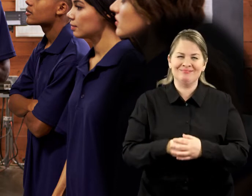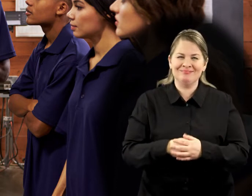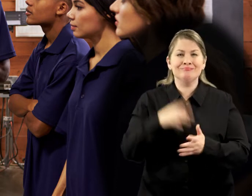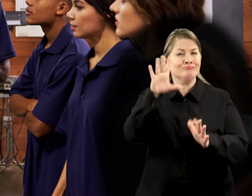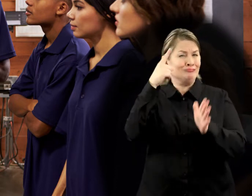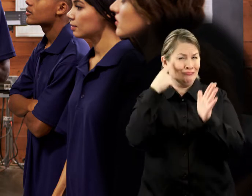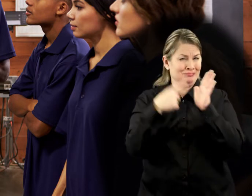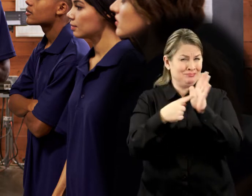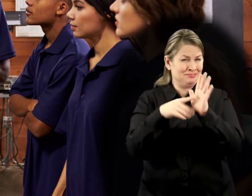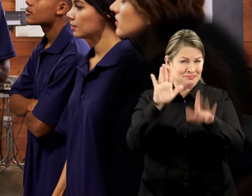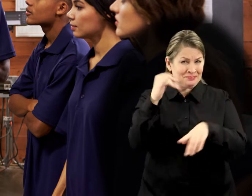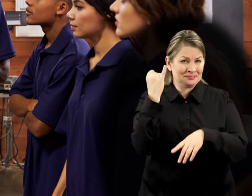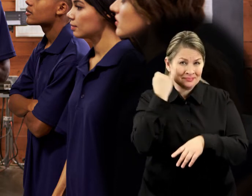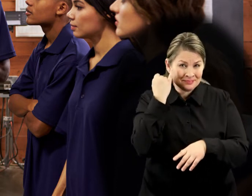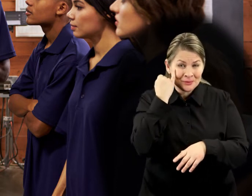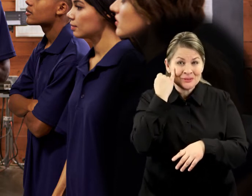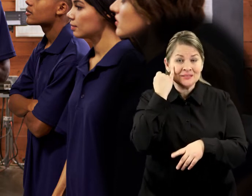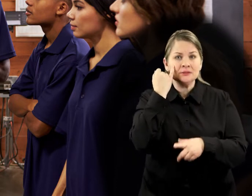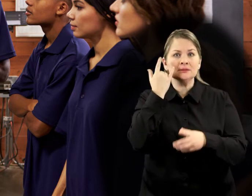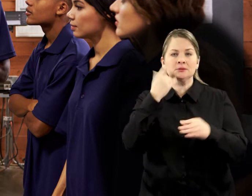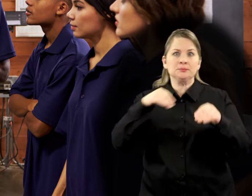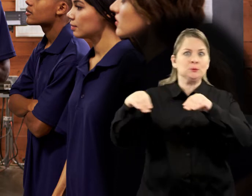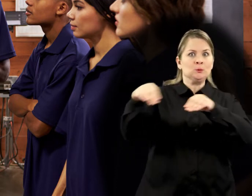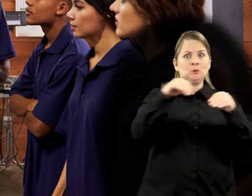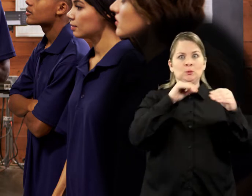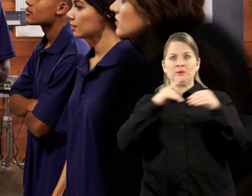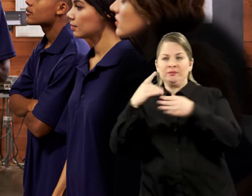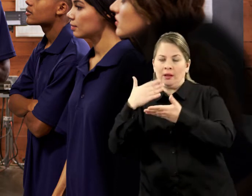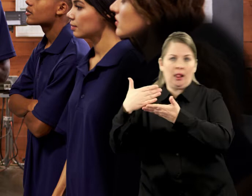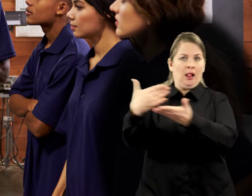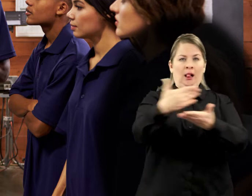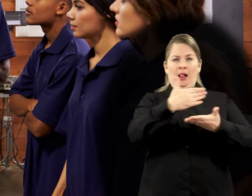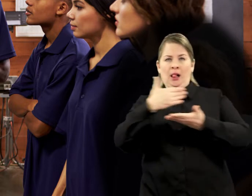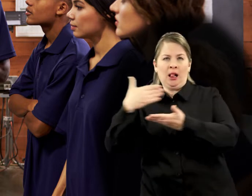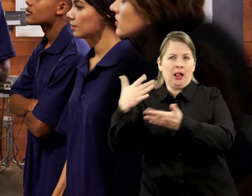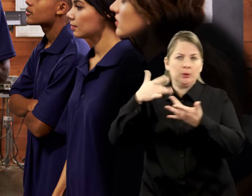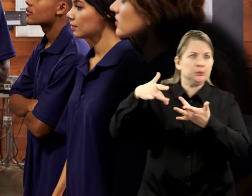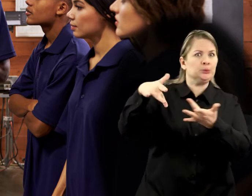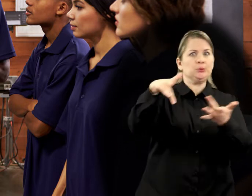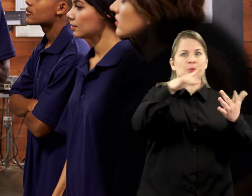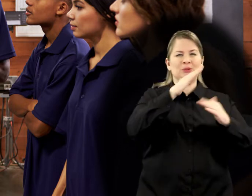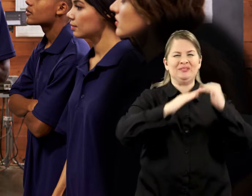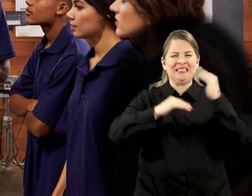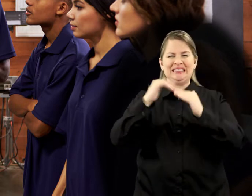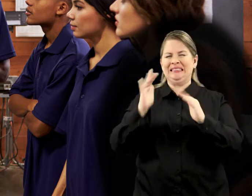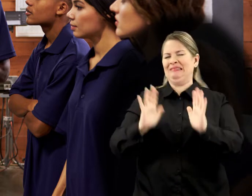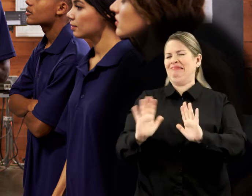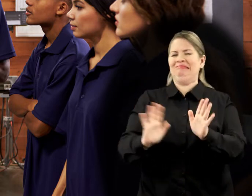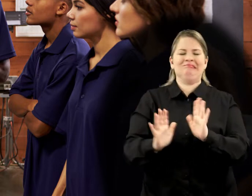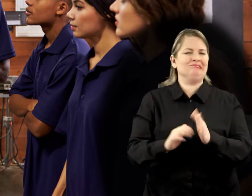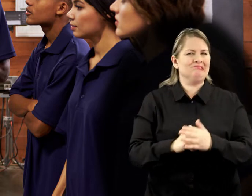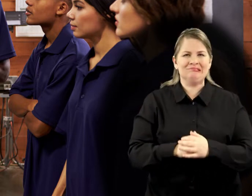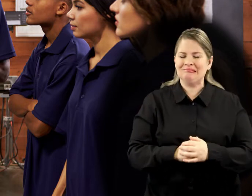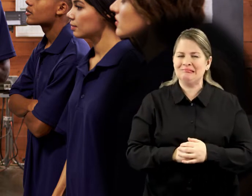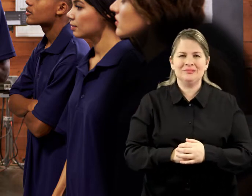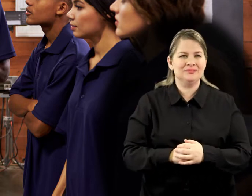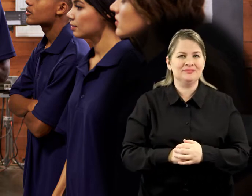For example, an on-site interpreter is a better option if you will be moving around during the communication situation,